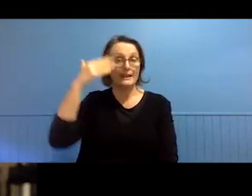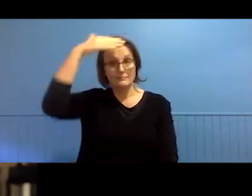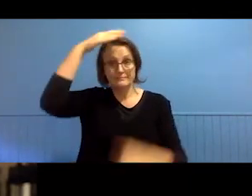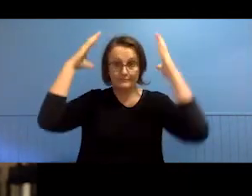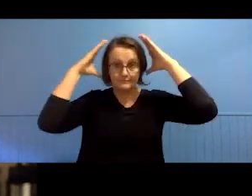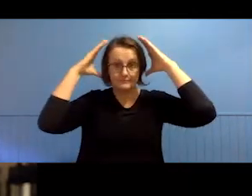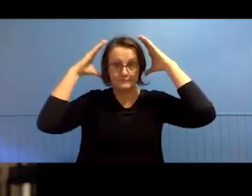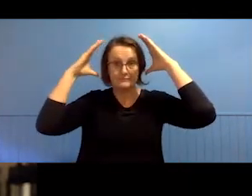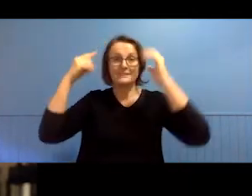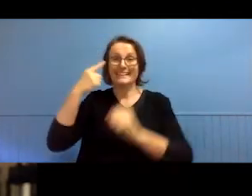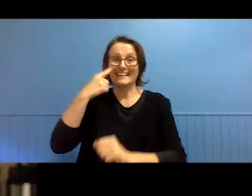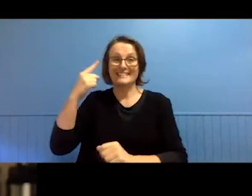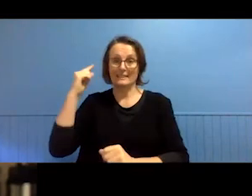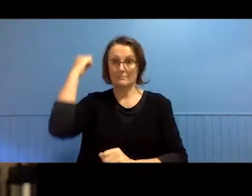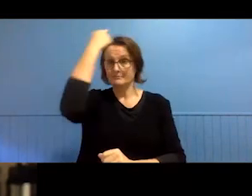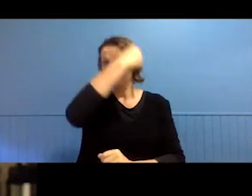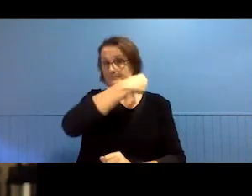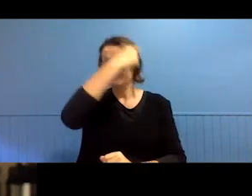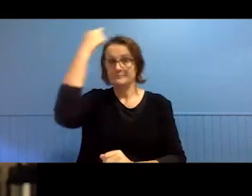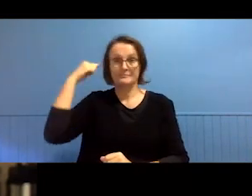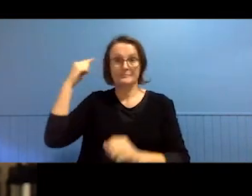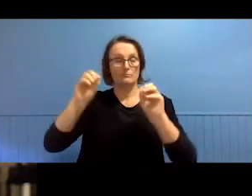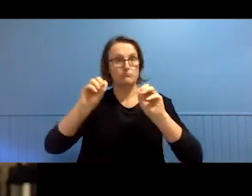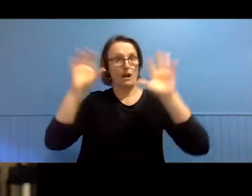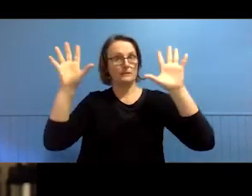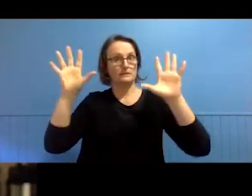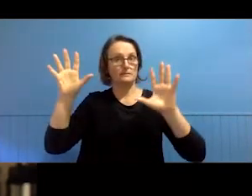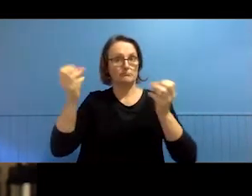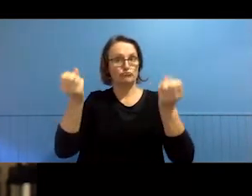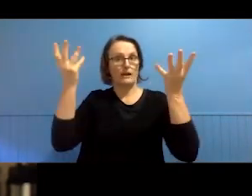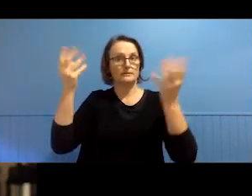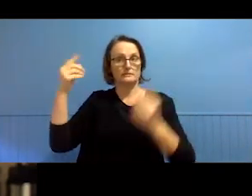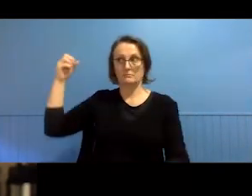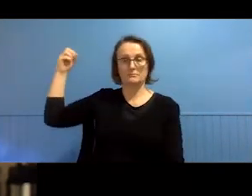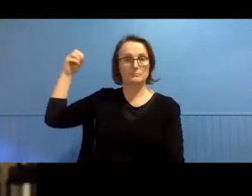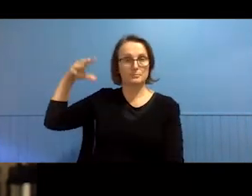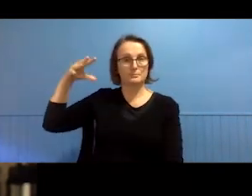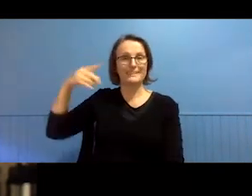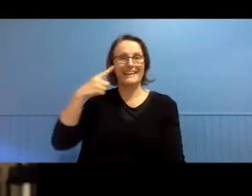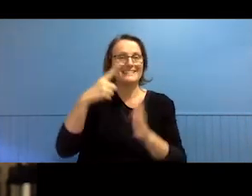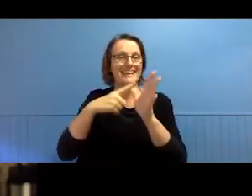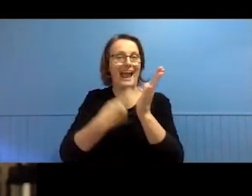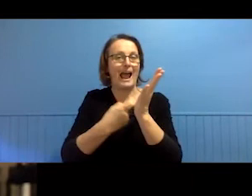shot but you can see her hairline is now glowing and that's from the back light that you can see, the arrow here, the back light is coming down